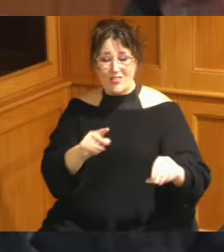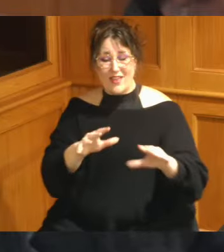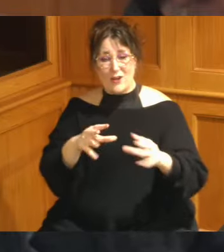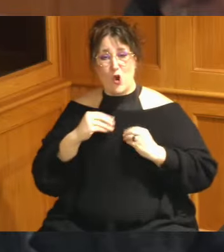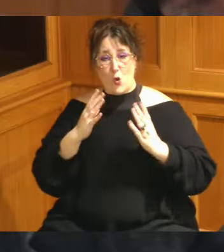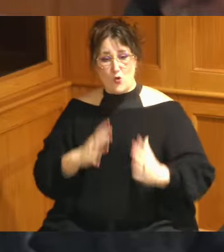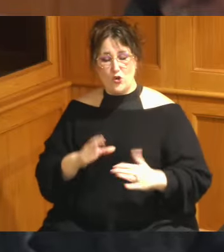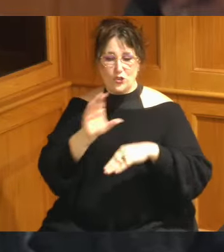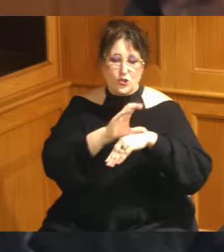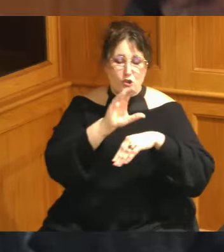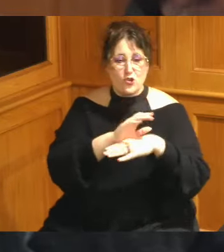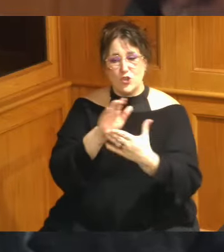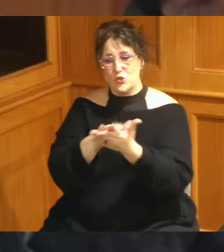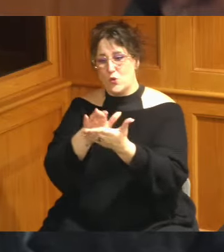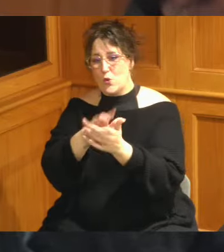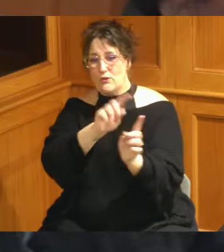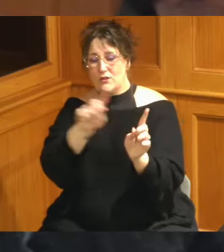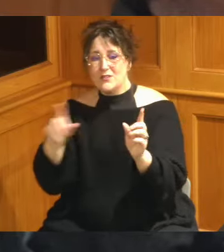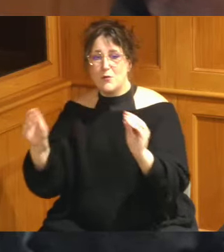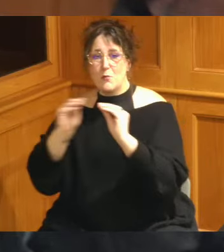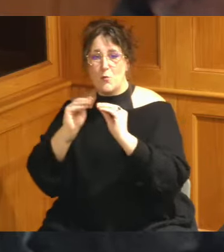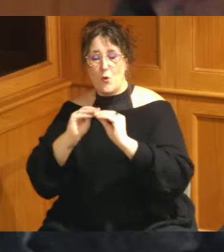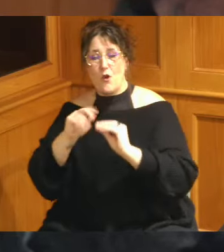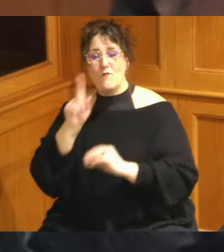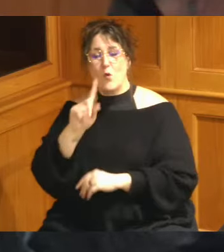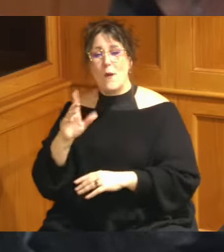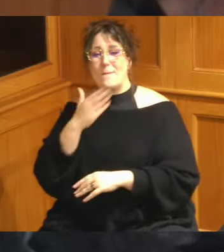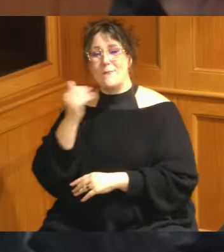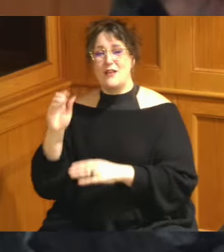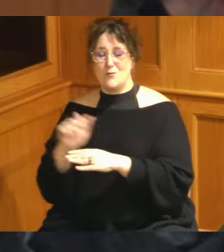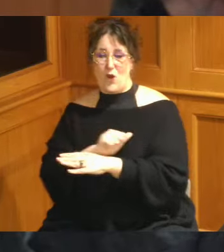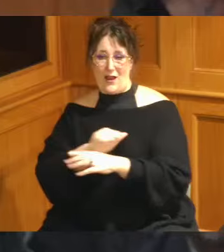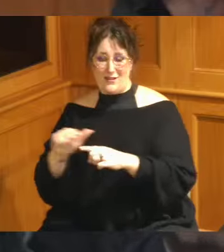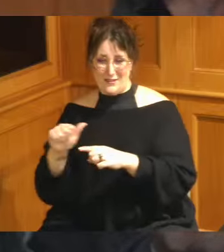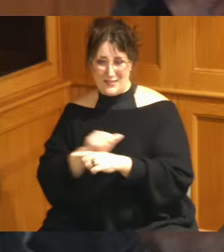and businesses to adopt a more efficient, best management practice and save our city money in